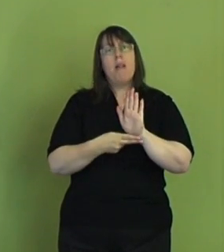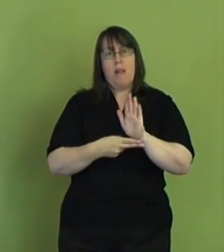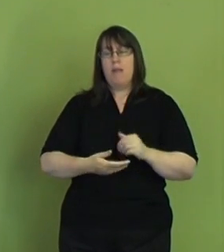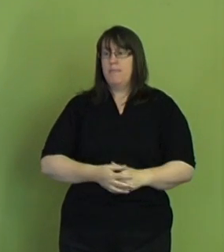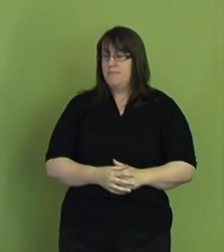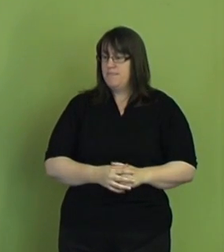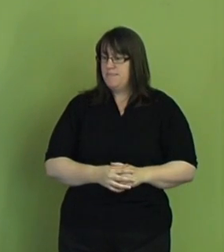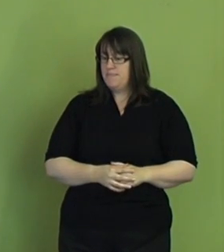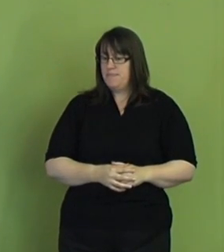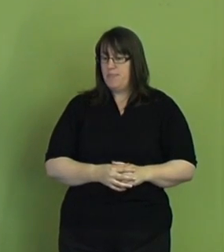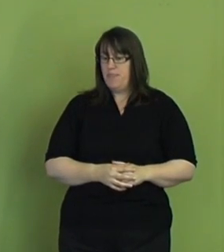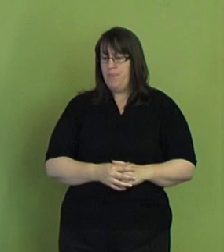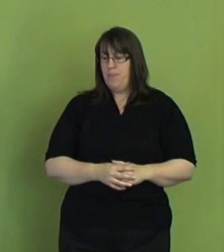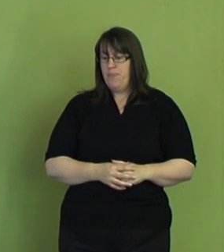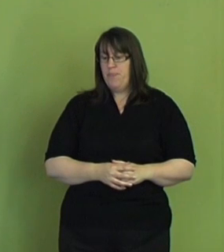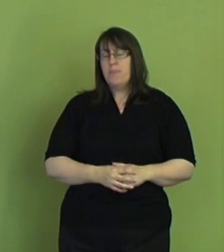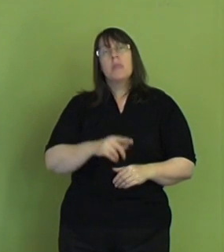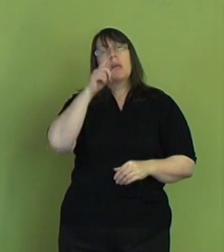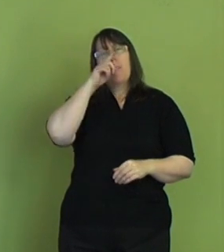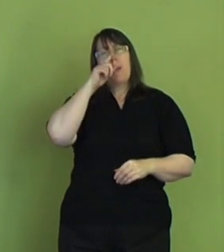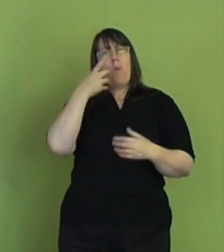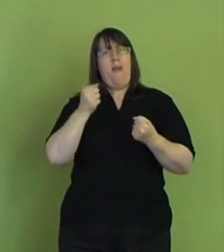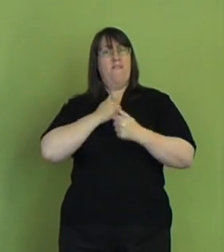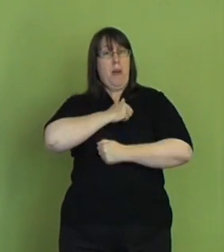People will experience emotions differently.